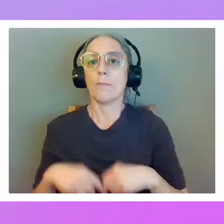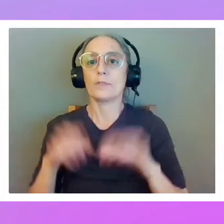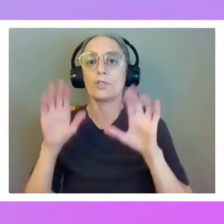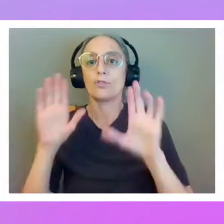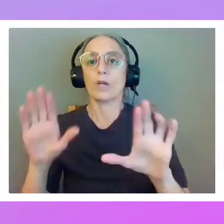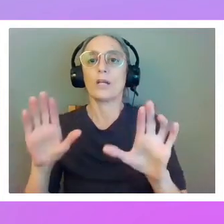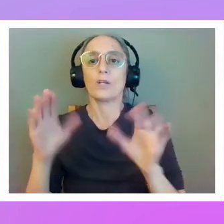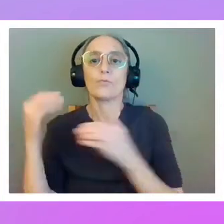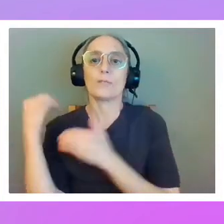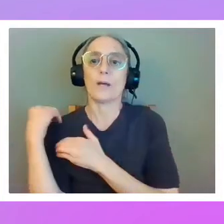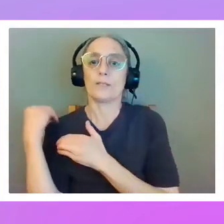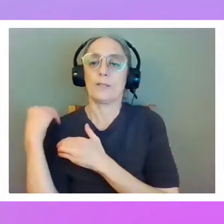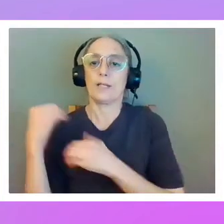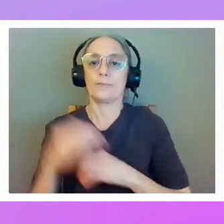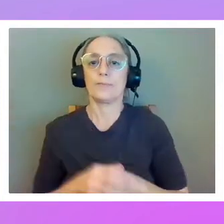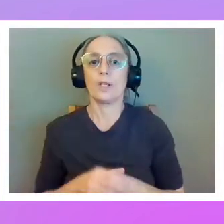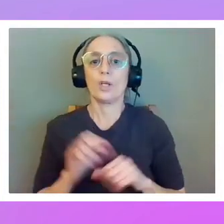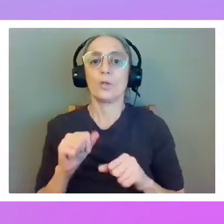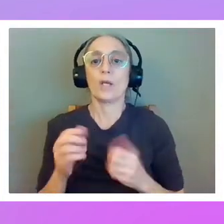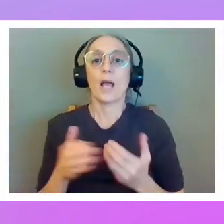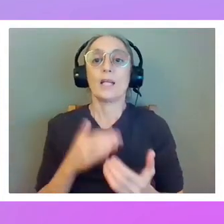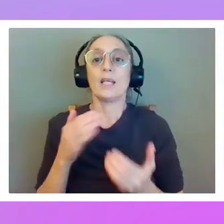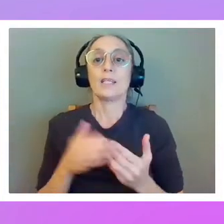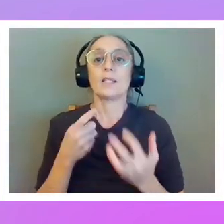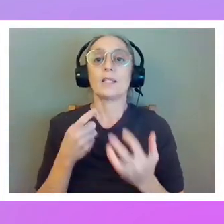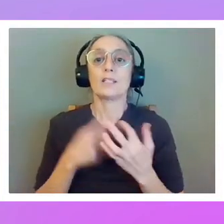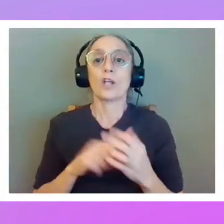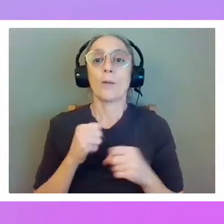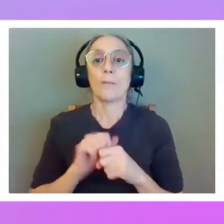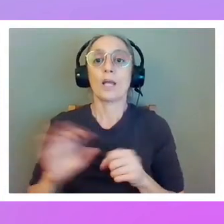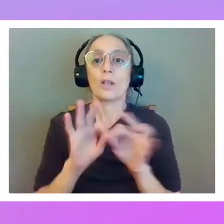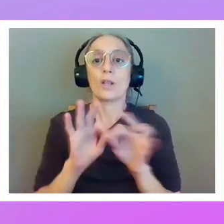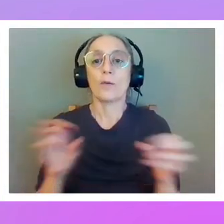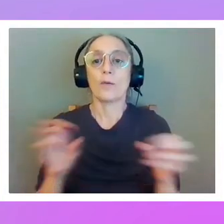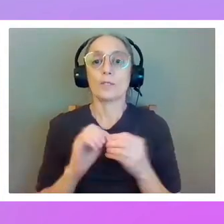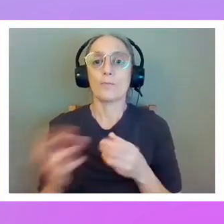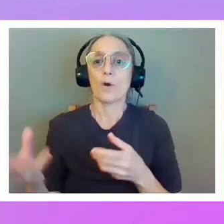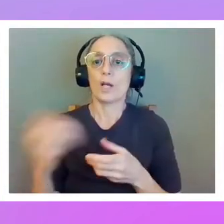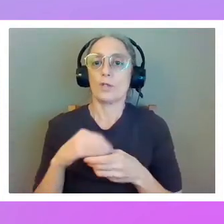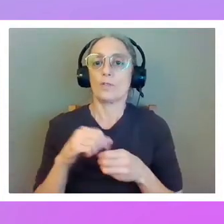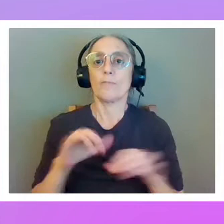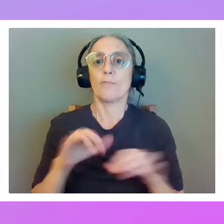You can easily start making your language more inclusive by doing these five things.